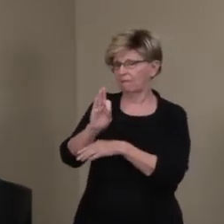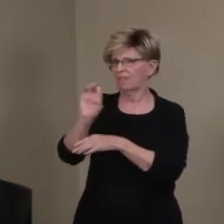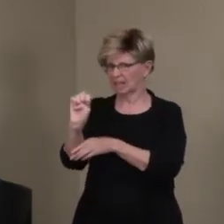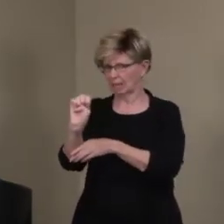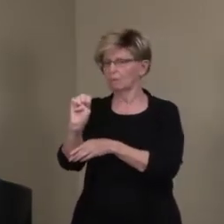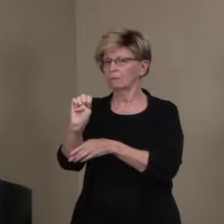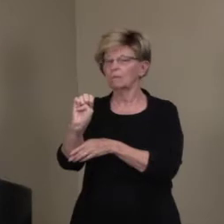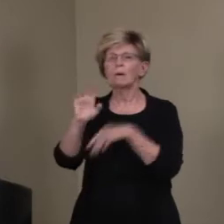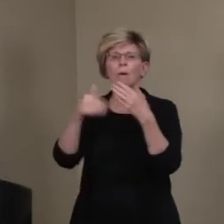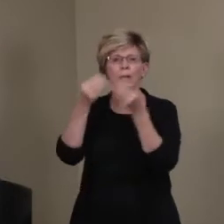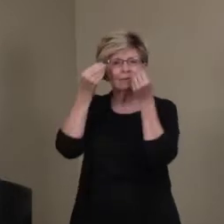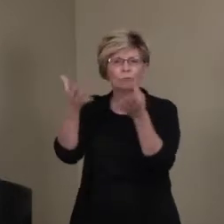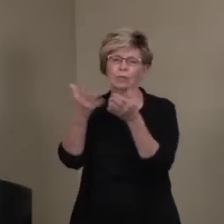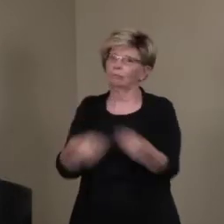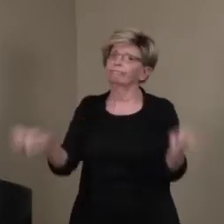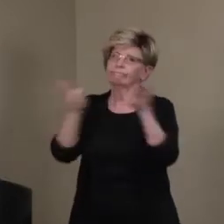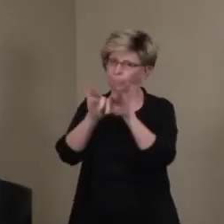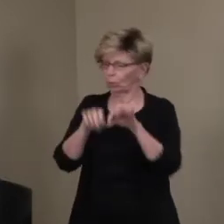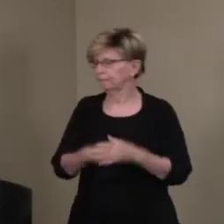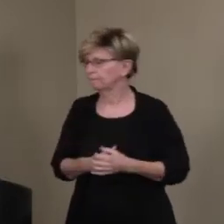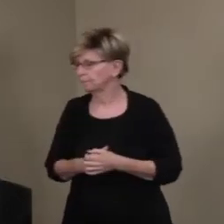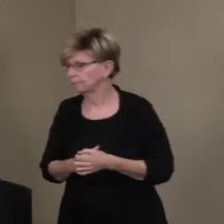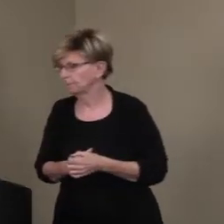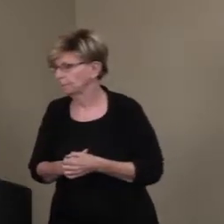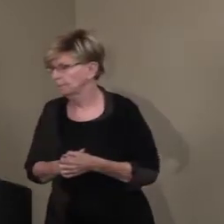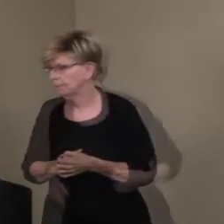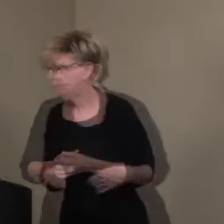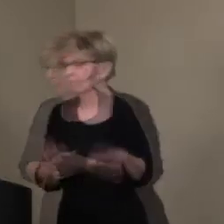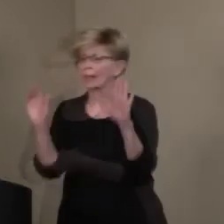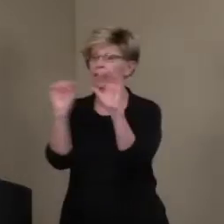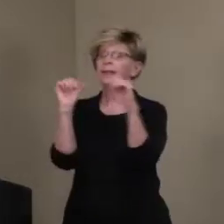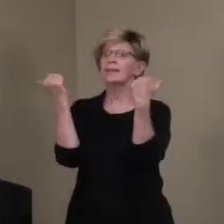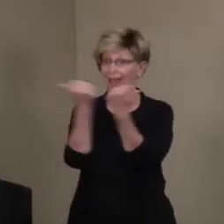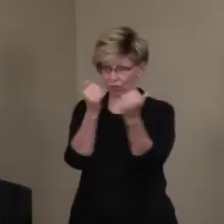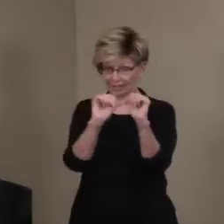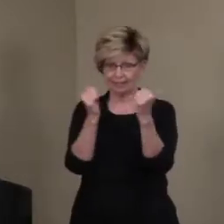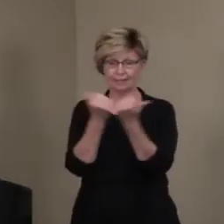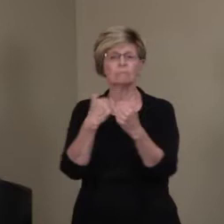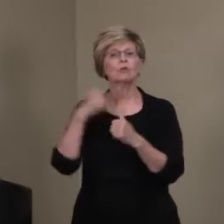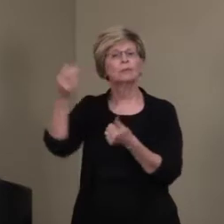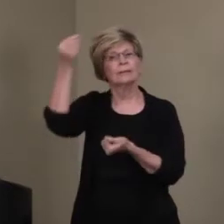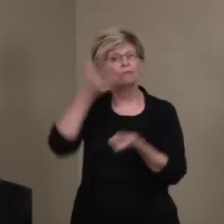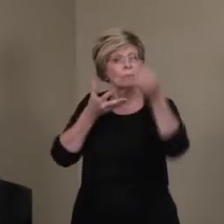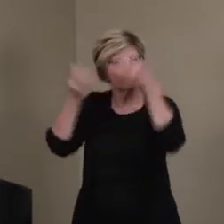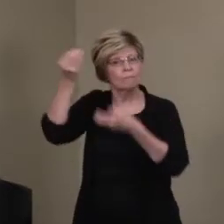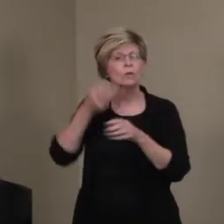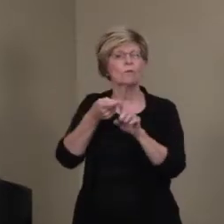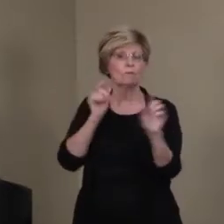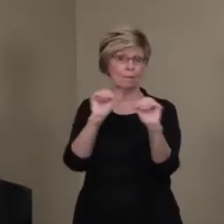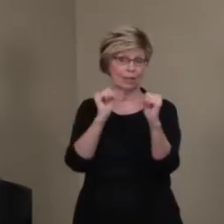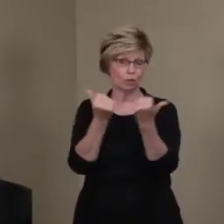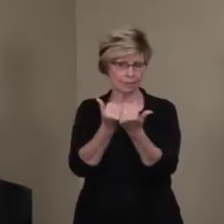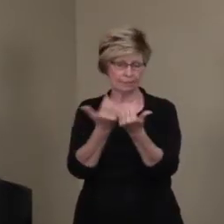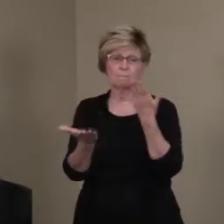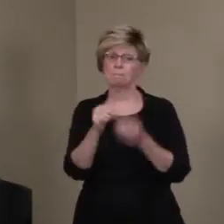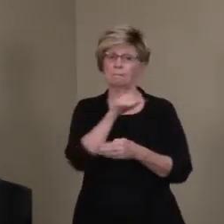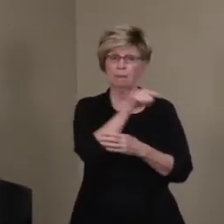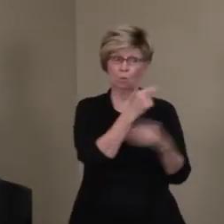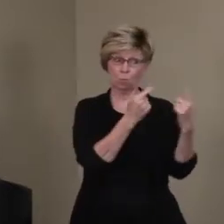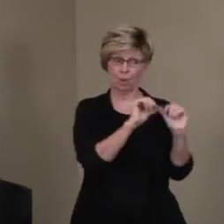an e TR and F e all of the information is valuable you can also get information